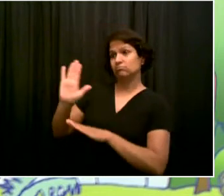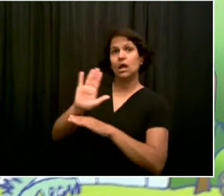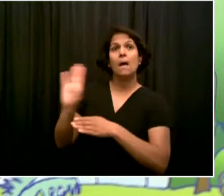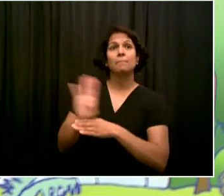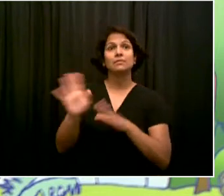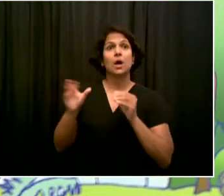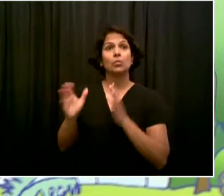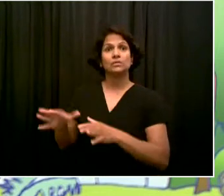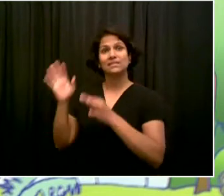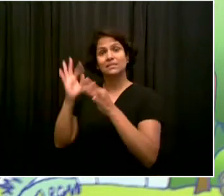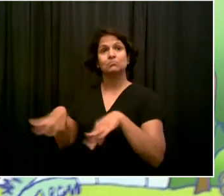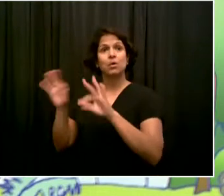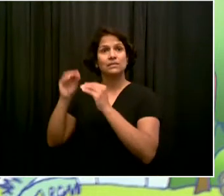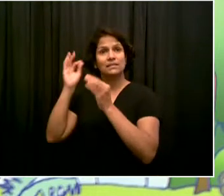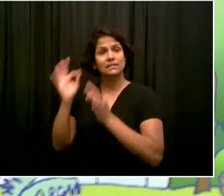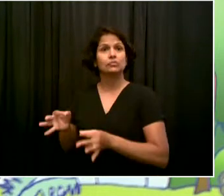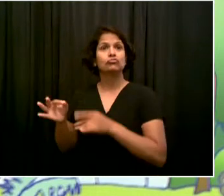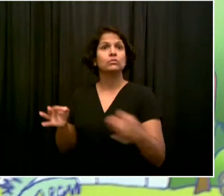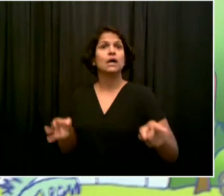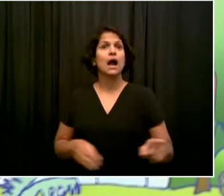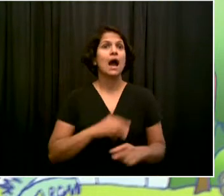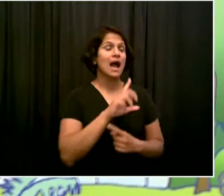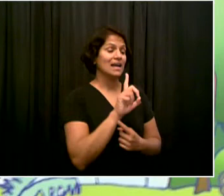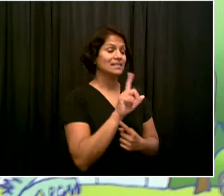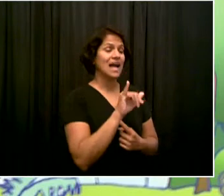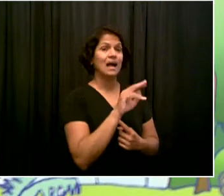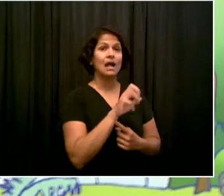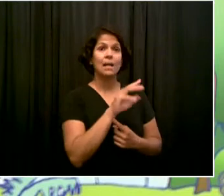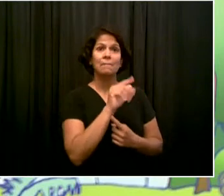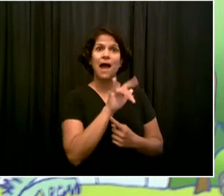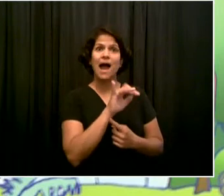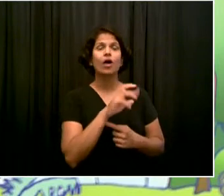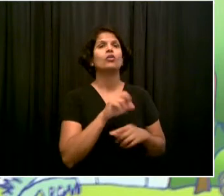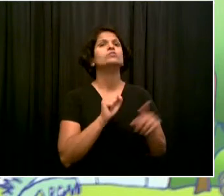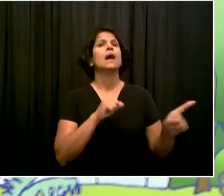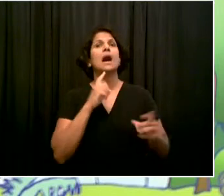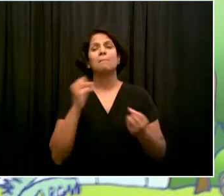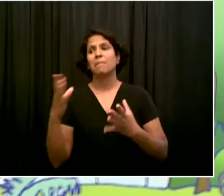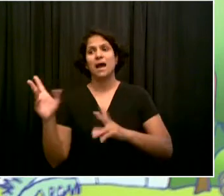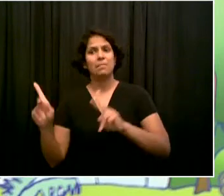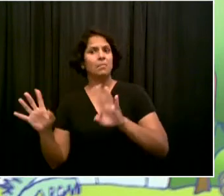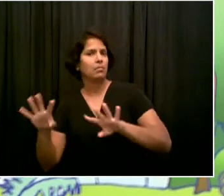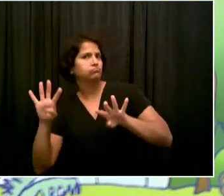ONE OF THE MOST EXPECTED RESPECTED RESTAURANT TAURUS,